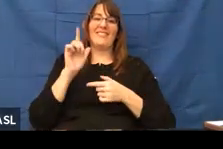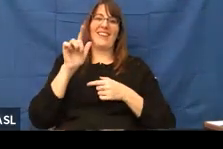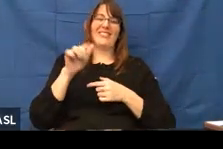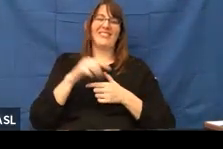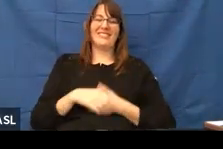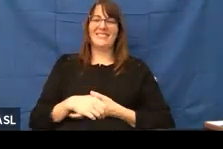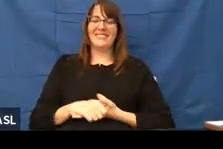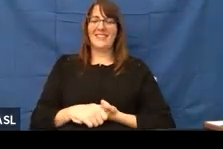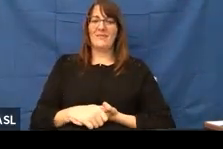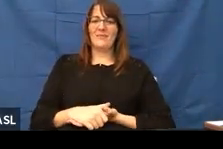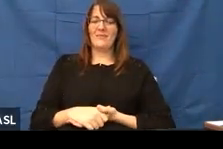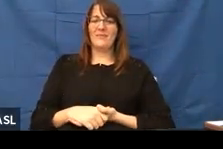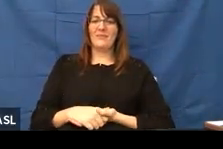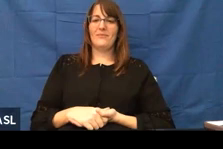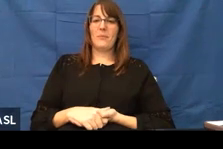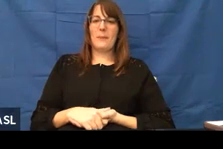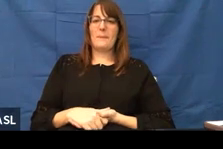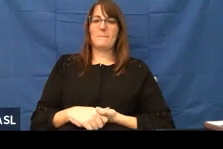Jewyl Alderson Clarke, SDCOE: It'll go in the answer and pile. Allison Frenzel : I bought you just want to